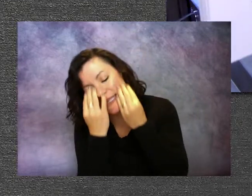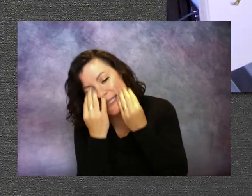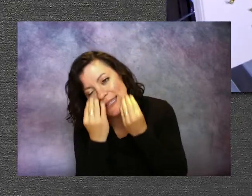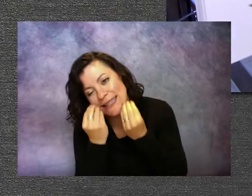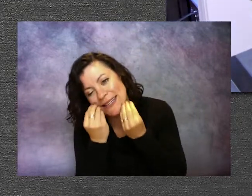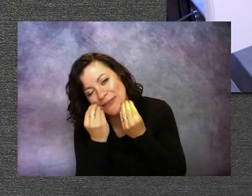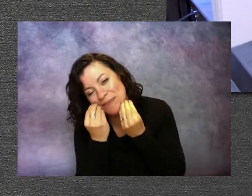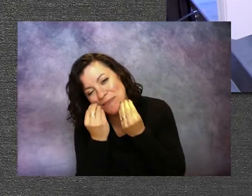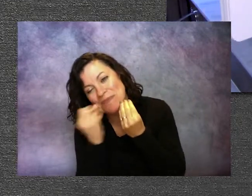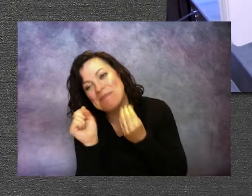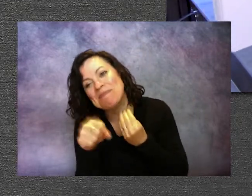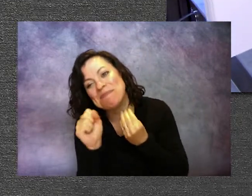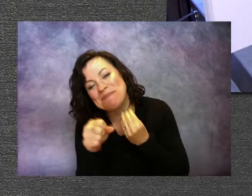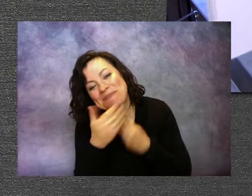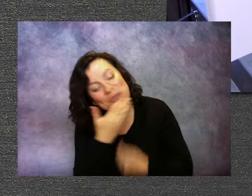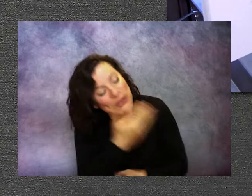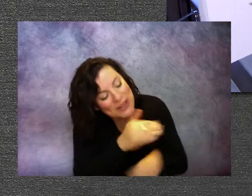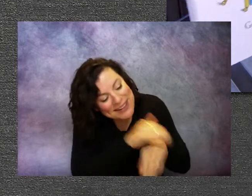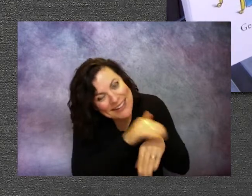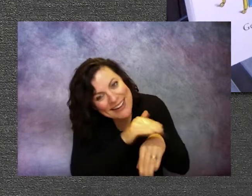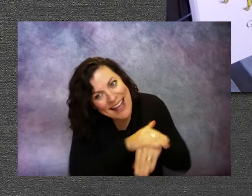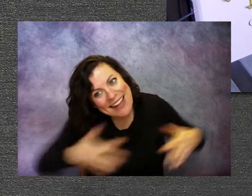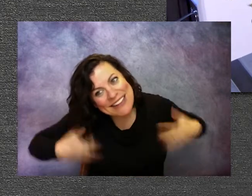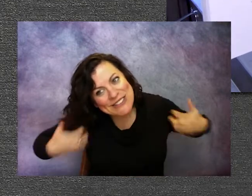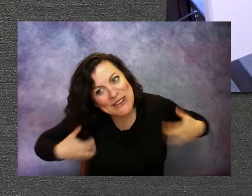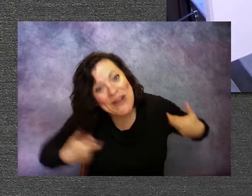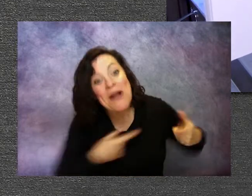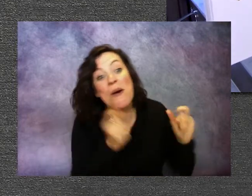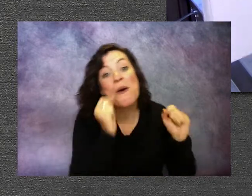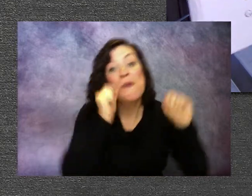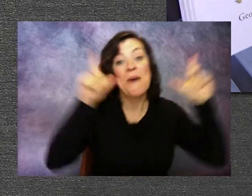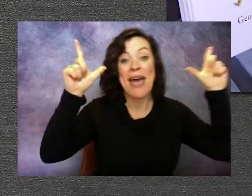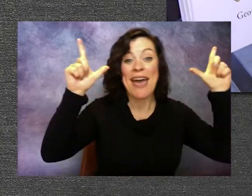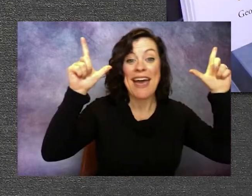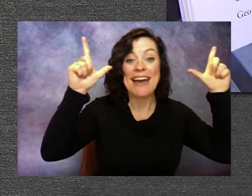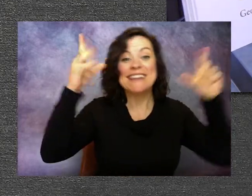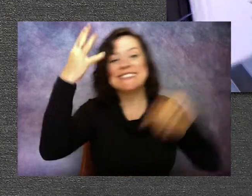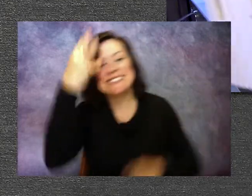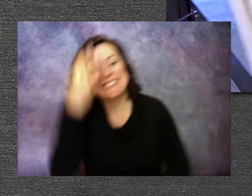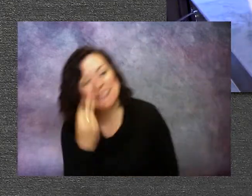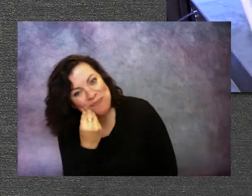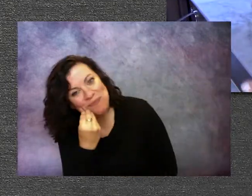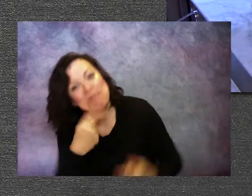Goodnight, George. Awake and asleep are opposites.